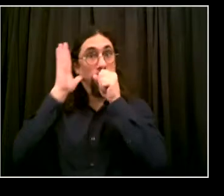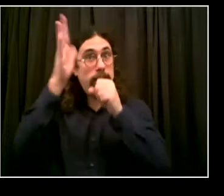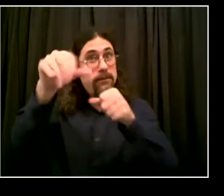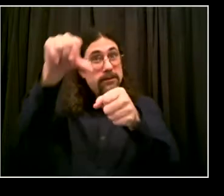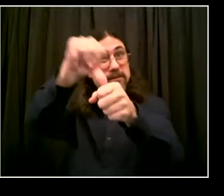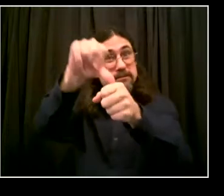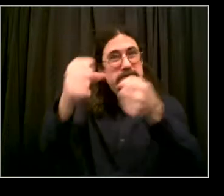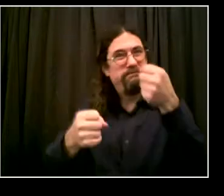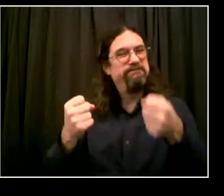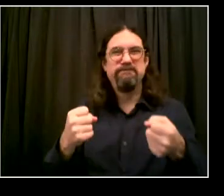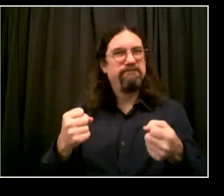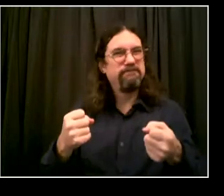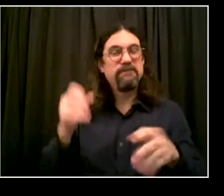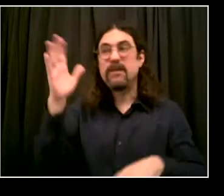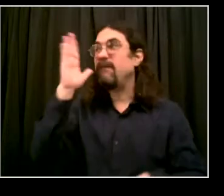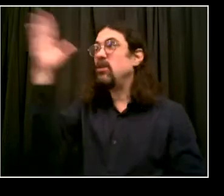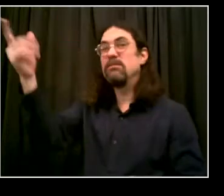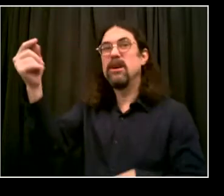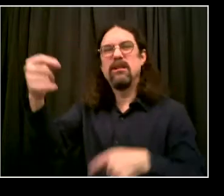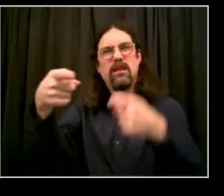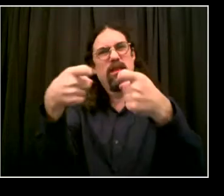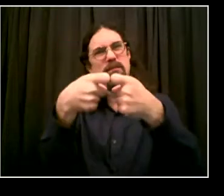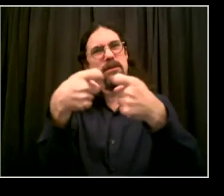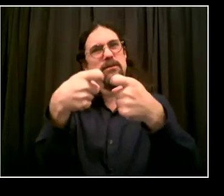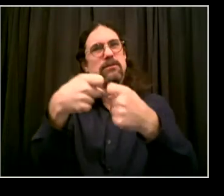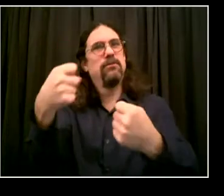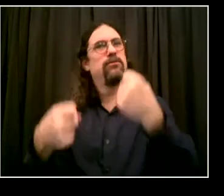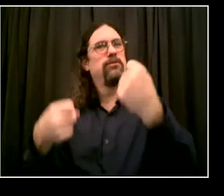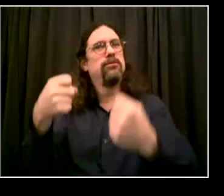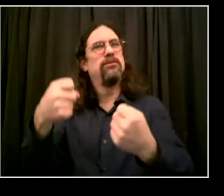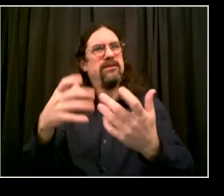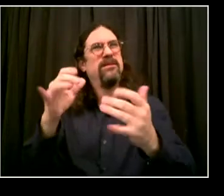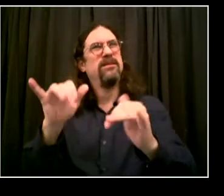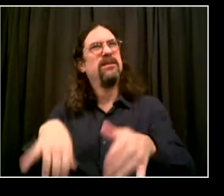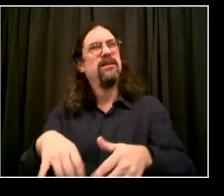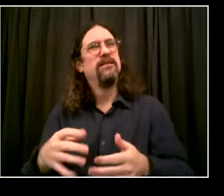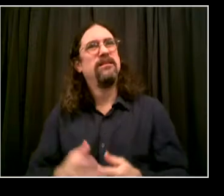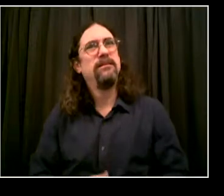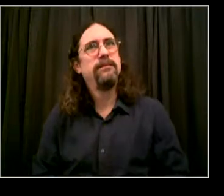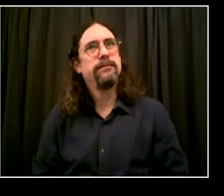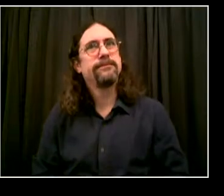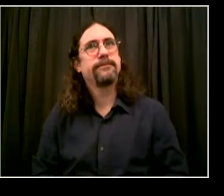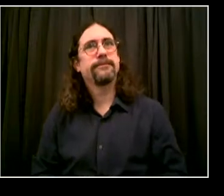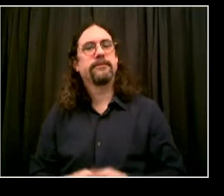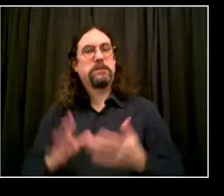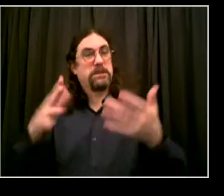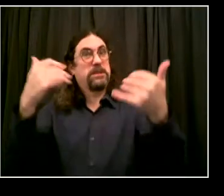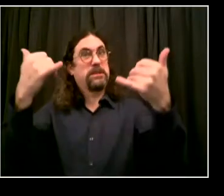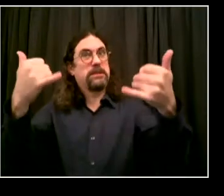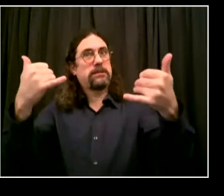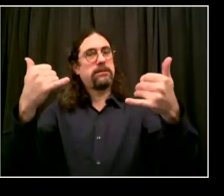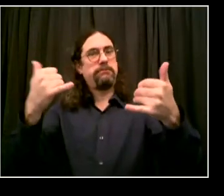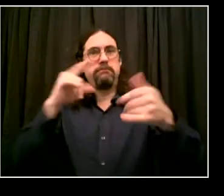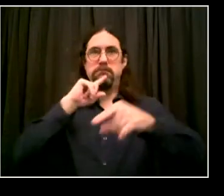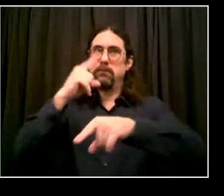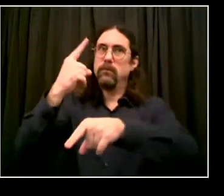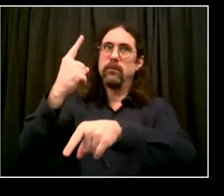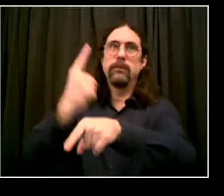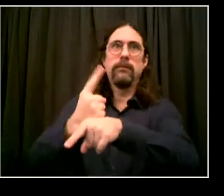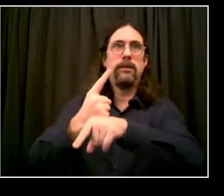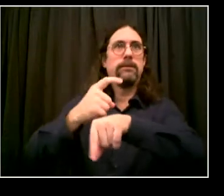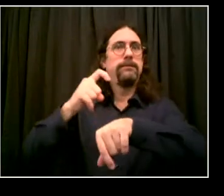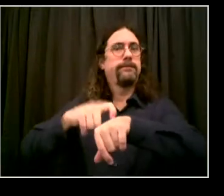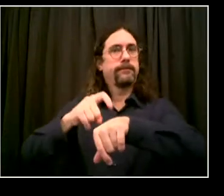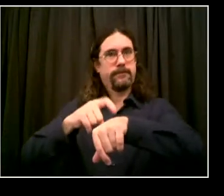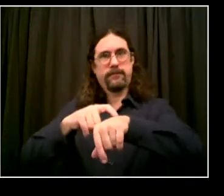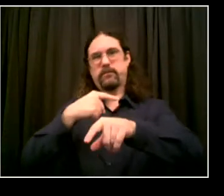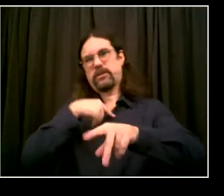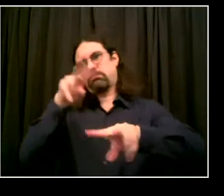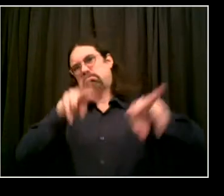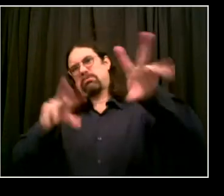WHICH MEANS